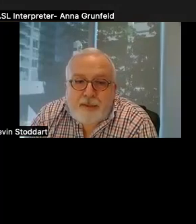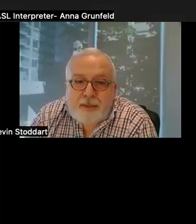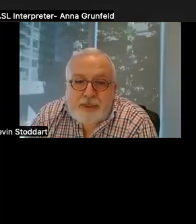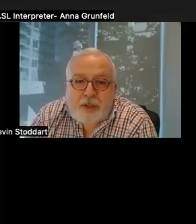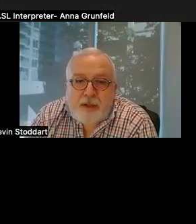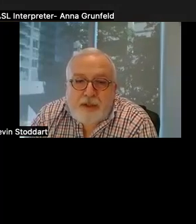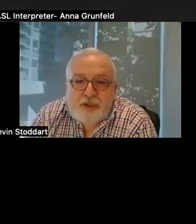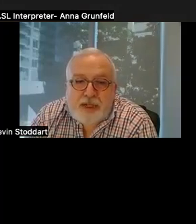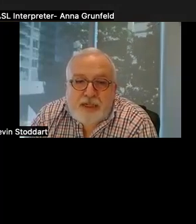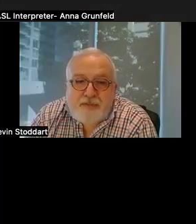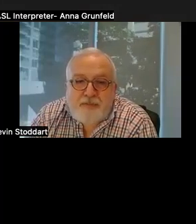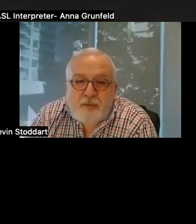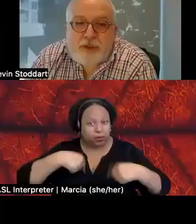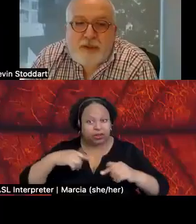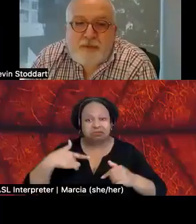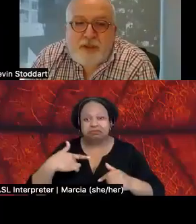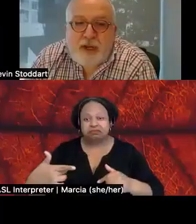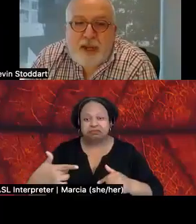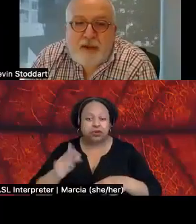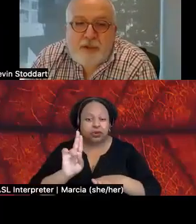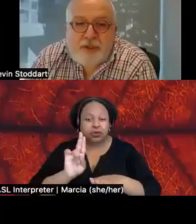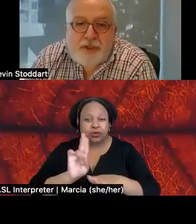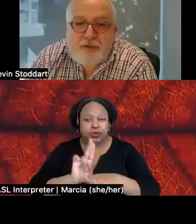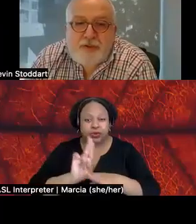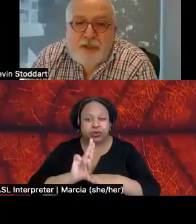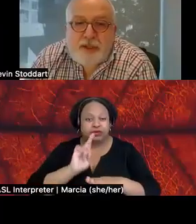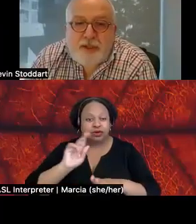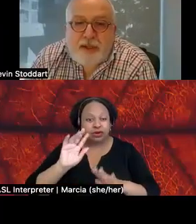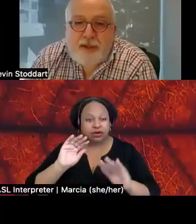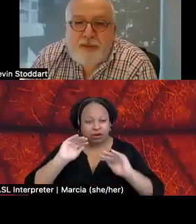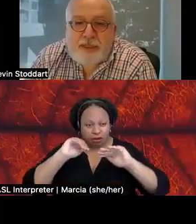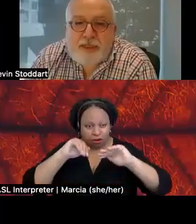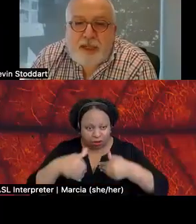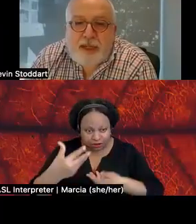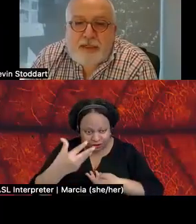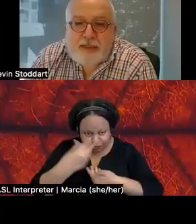I must apologize for some of the language used in these slides.